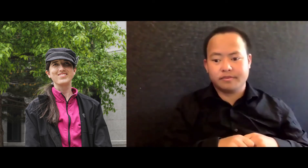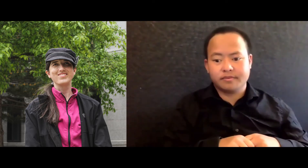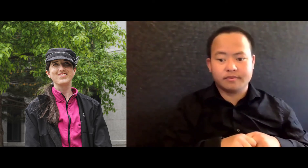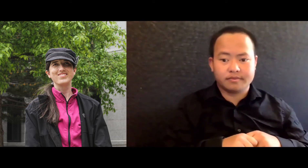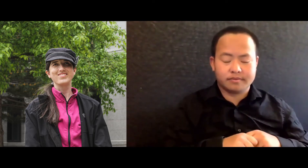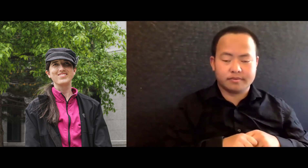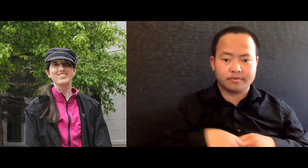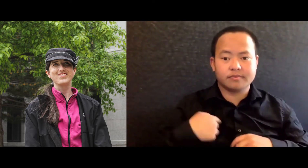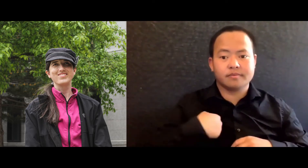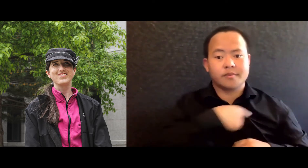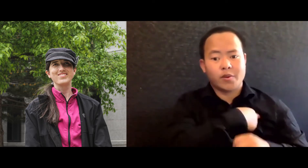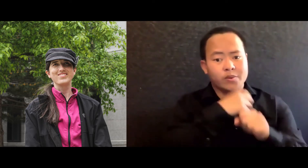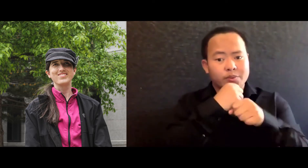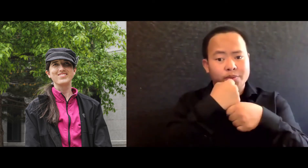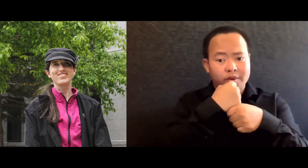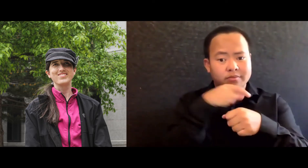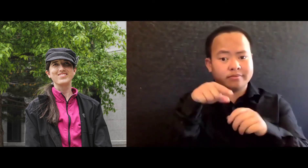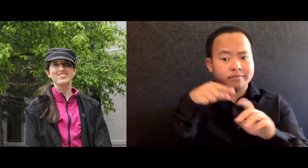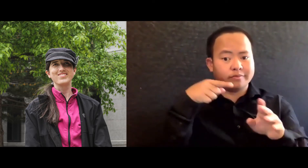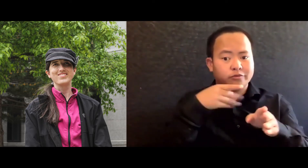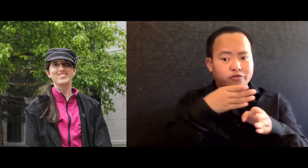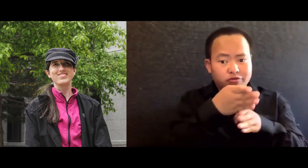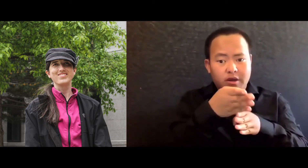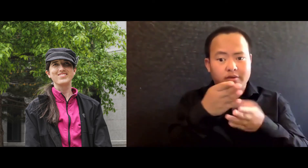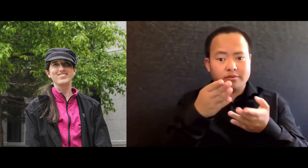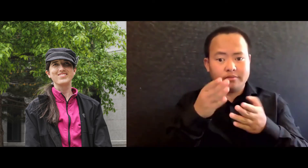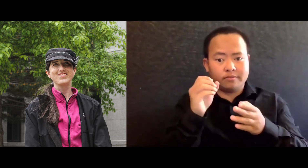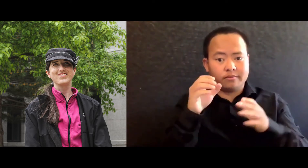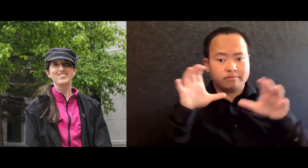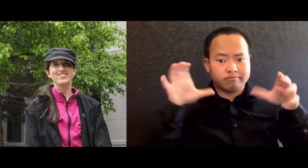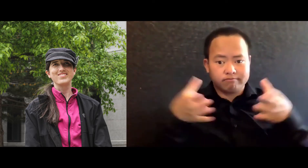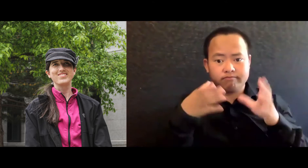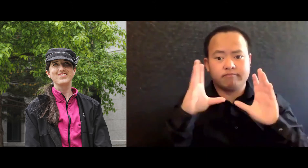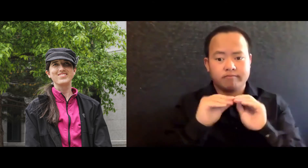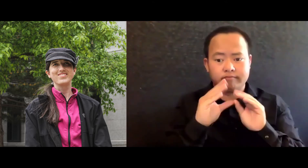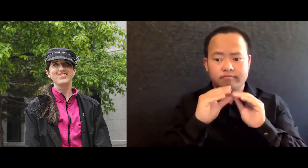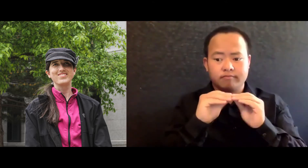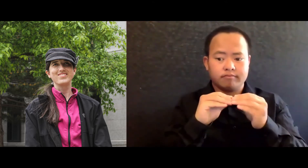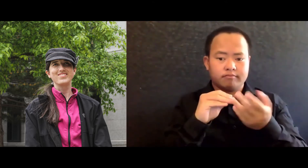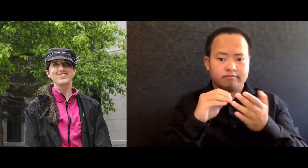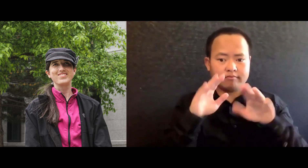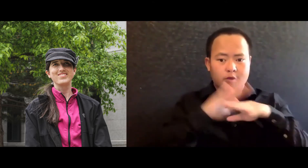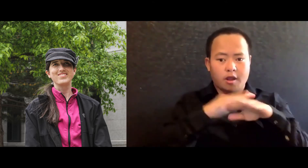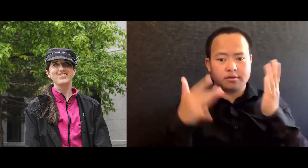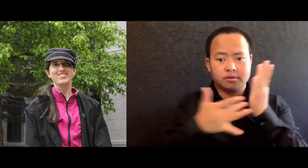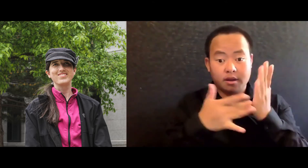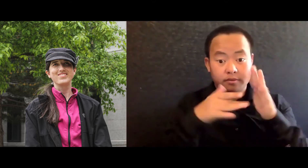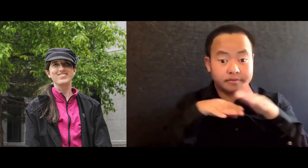We created that track, or set of sessions, on technology accessibility!